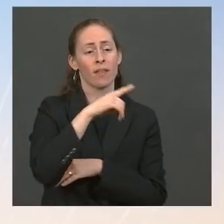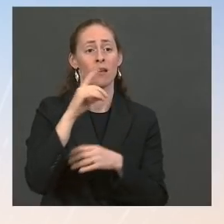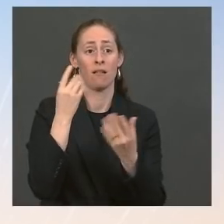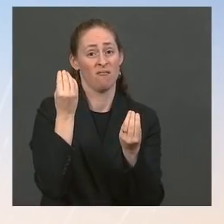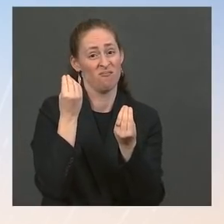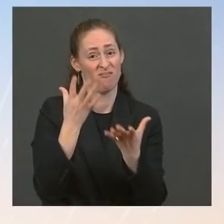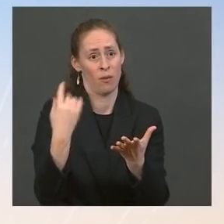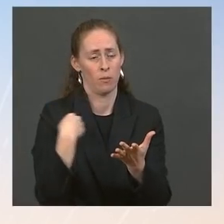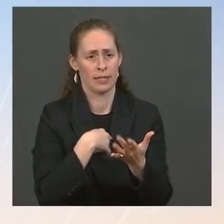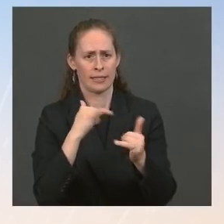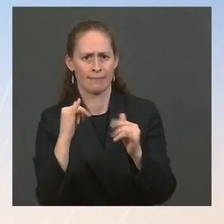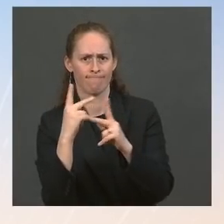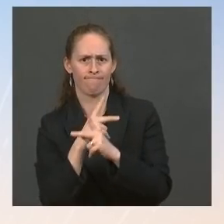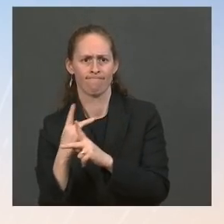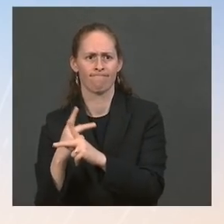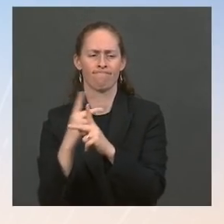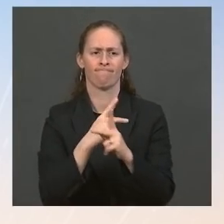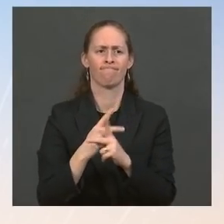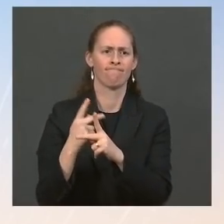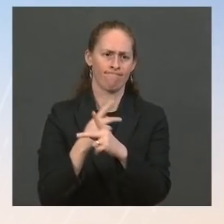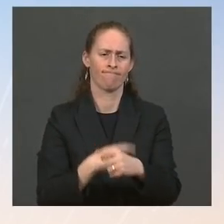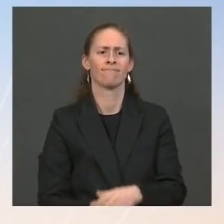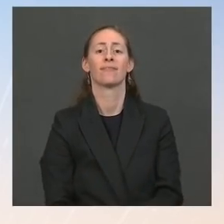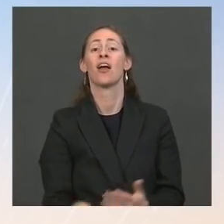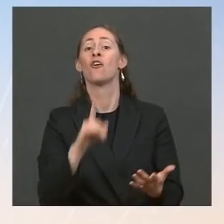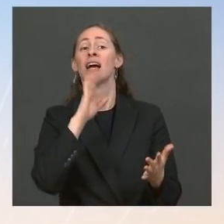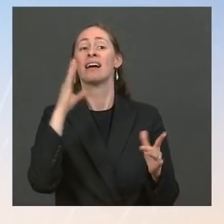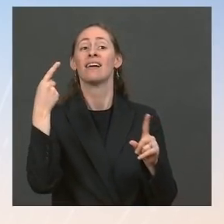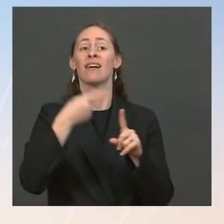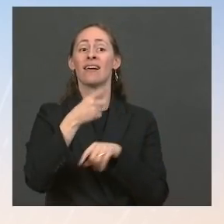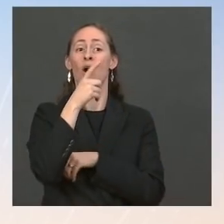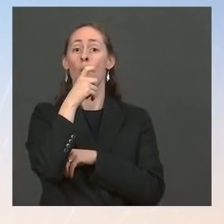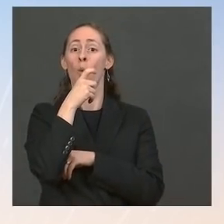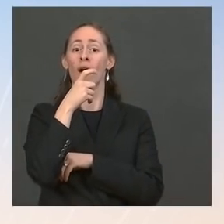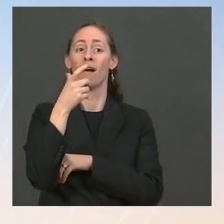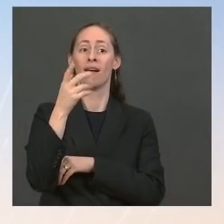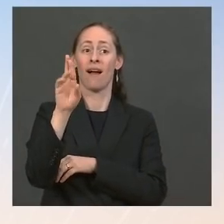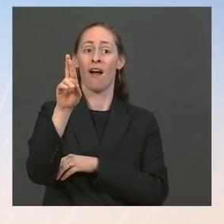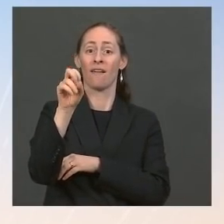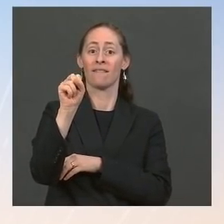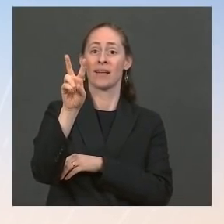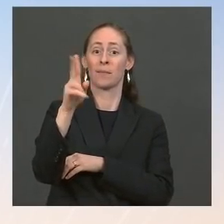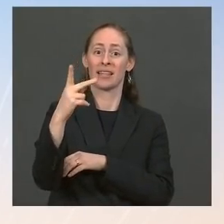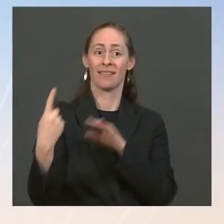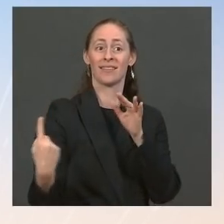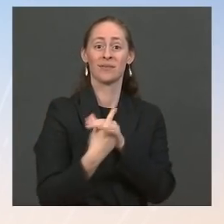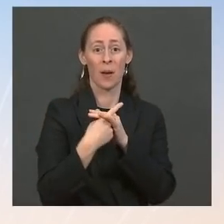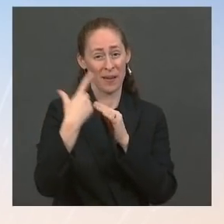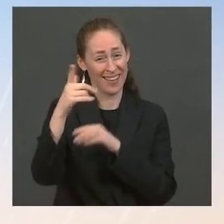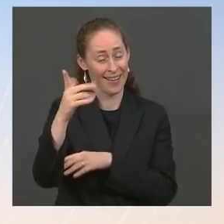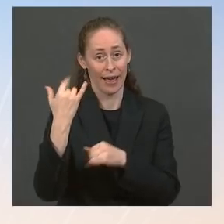and people who are still RSVPing. Believe it or not, this is sometimes how it works. It is open press; you will see the group. But let me just note --